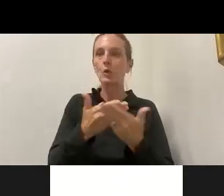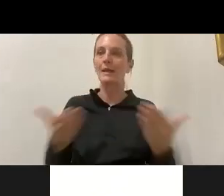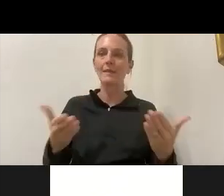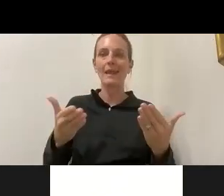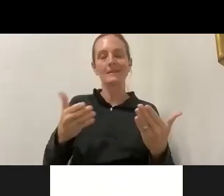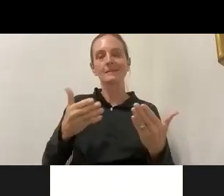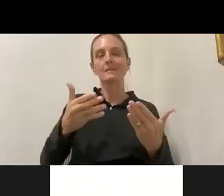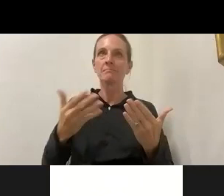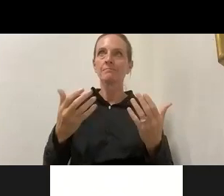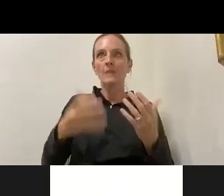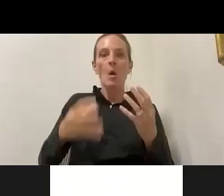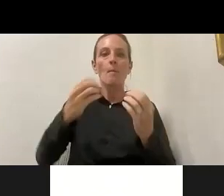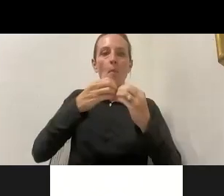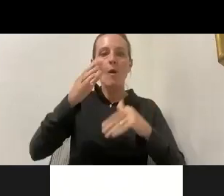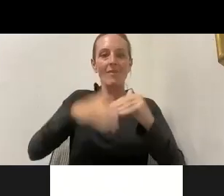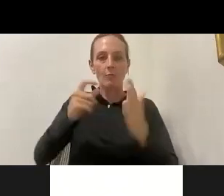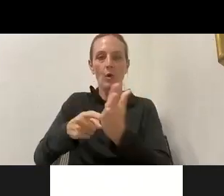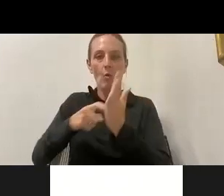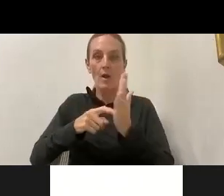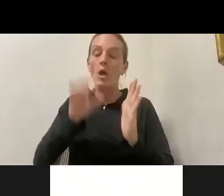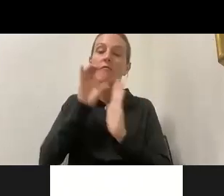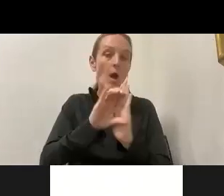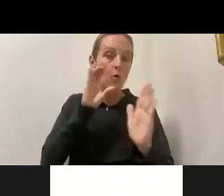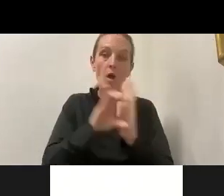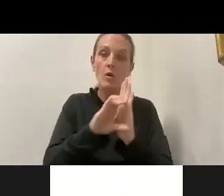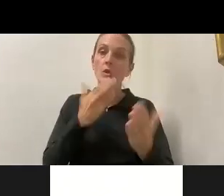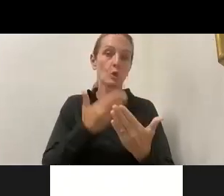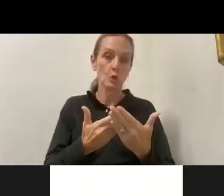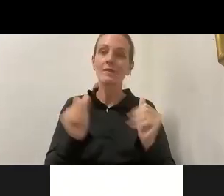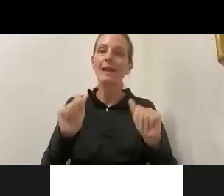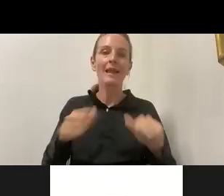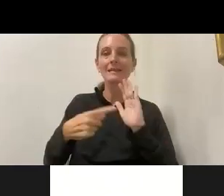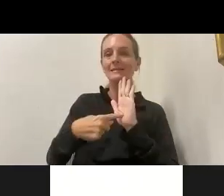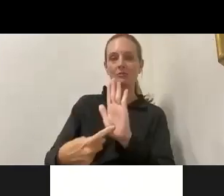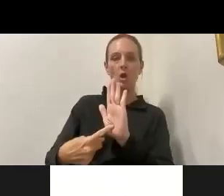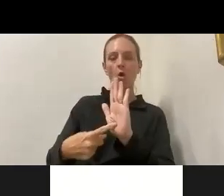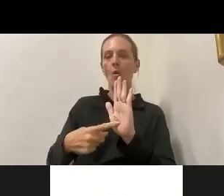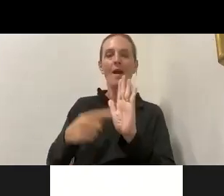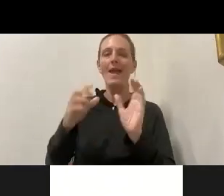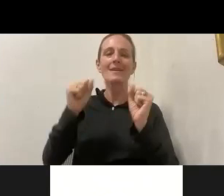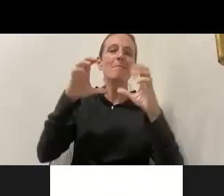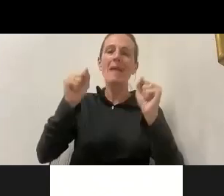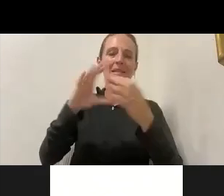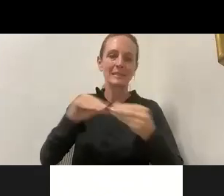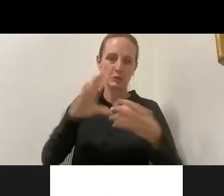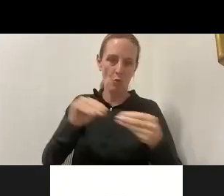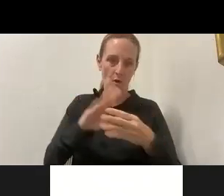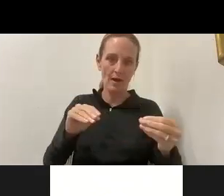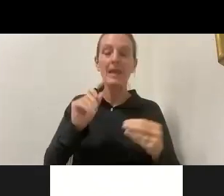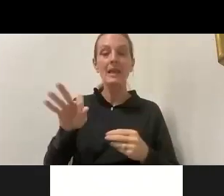Do you have photos? Photos can tell an amazing story, especially if you’ve been working on this project, or it’s another phase of a project and you’ve already been successful in the